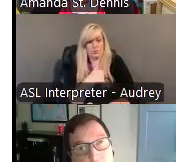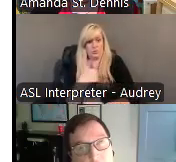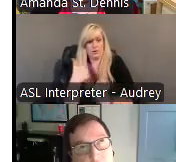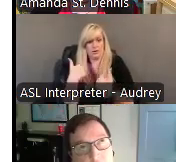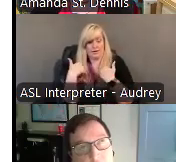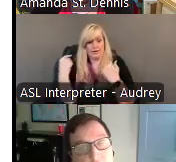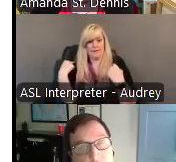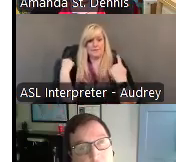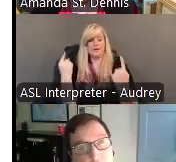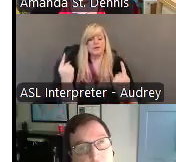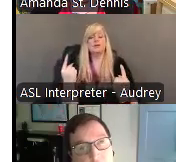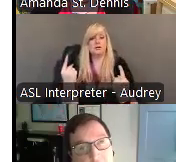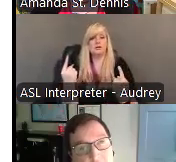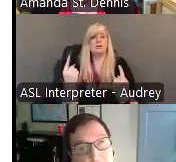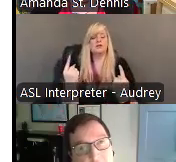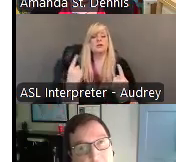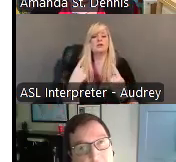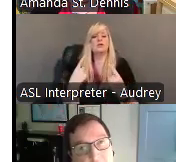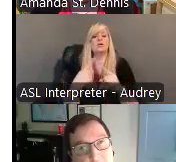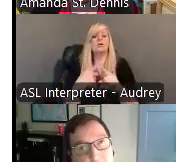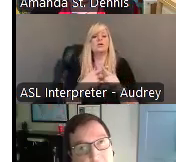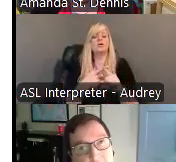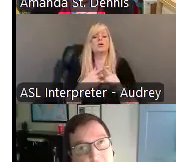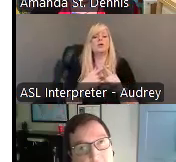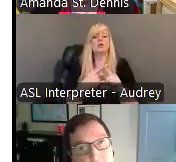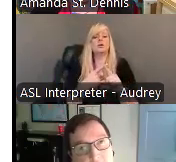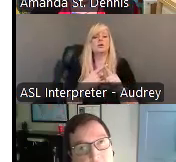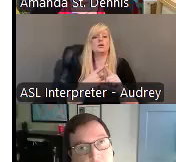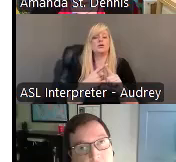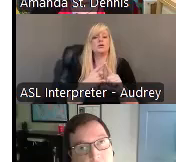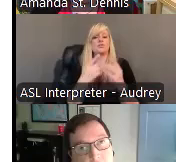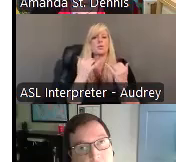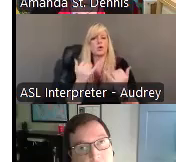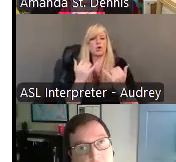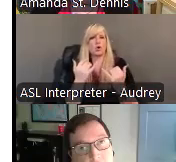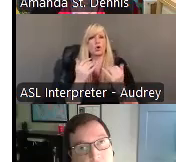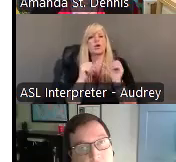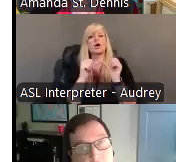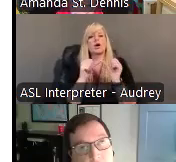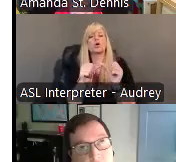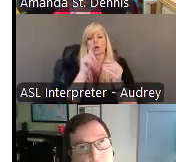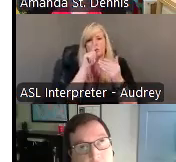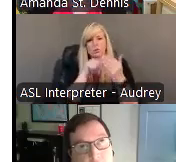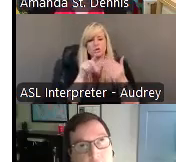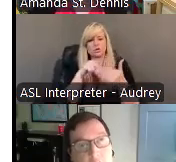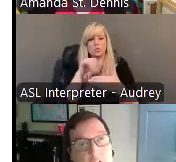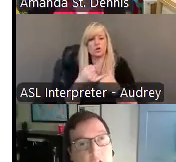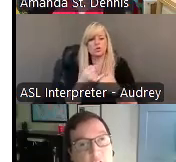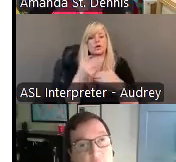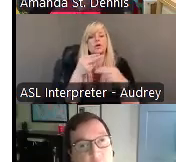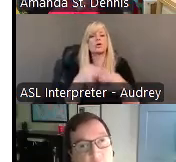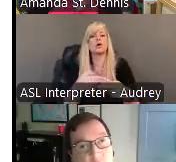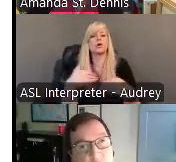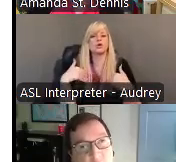from a current and ongoing research project called the Youth Engagement and Research Project. And so